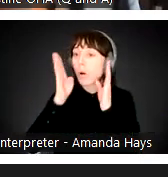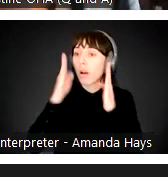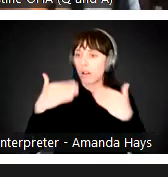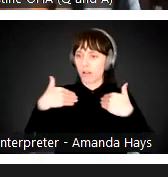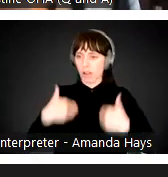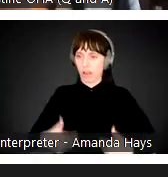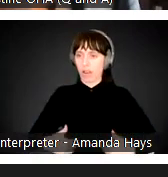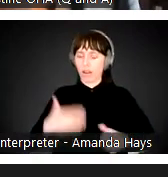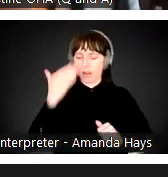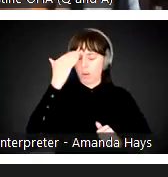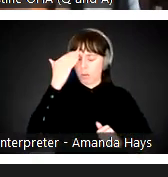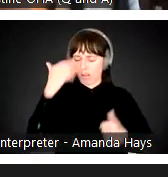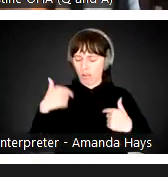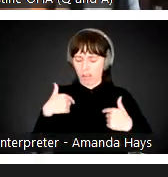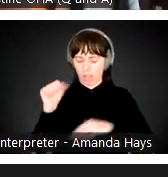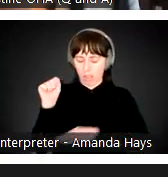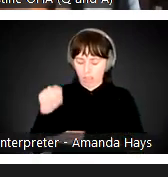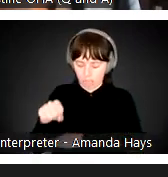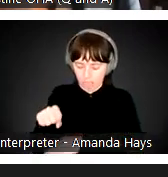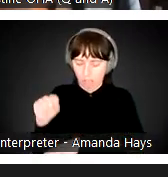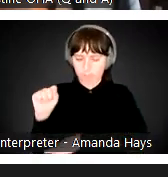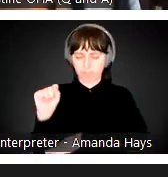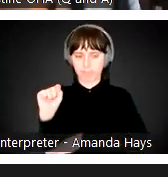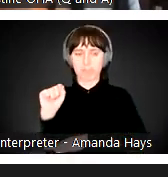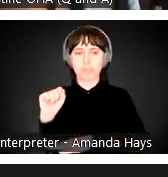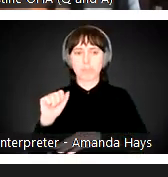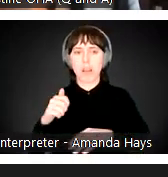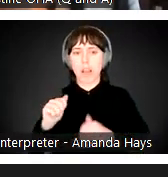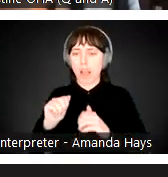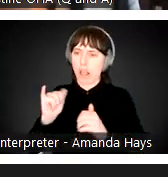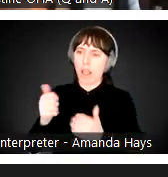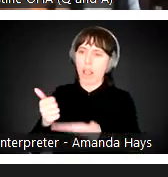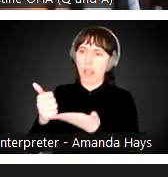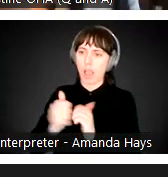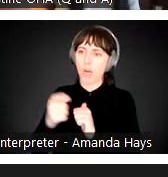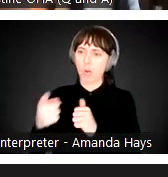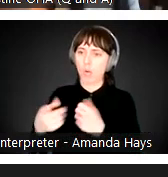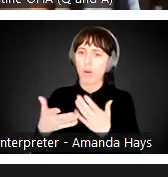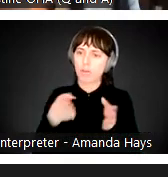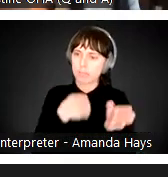your posture, or being aware of- I think can be a part of how you conserve and how you plan, and how you prioritize, so